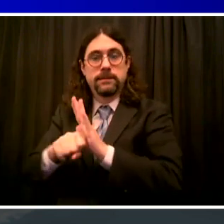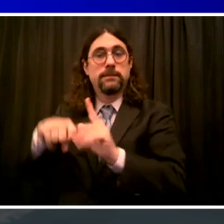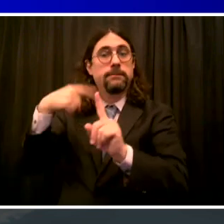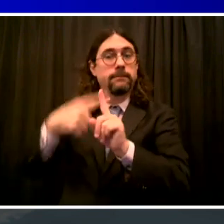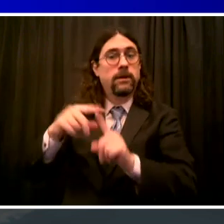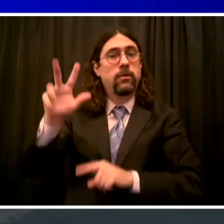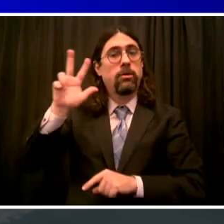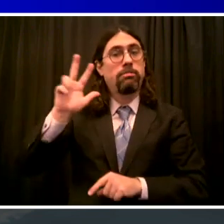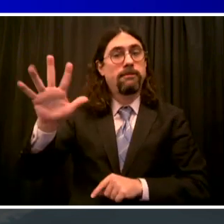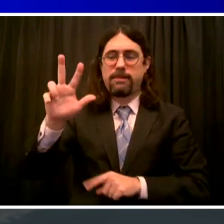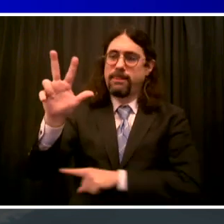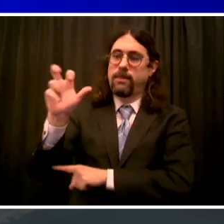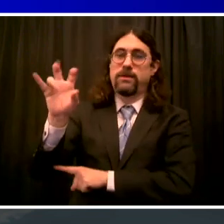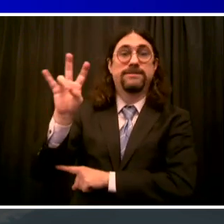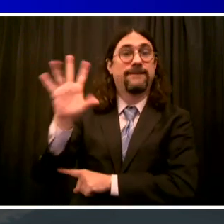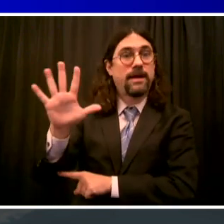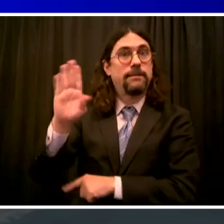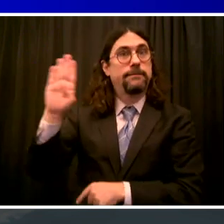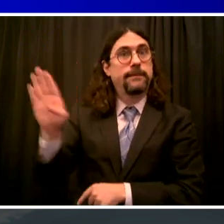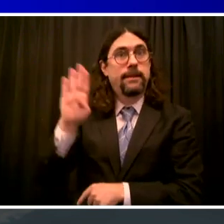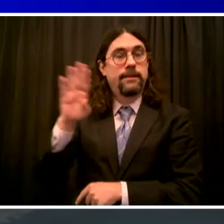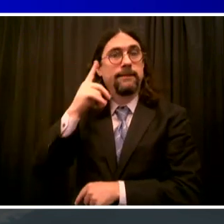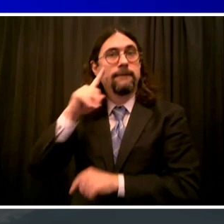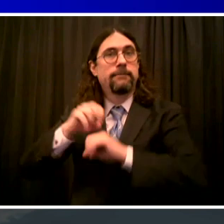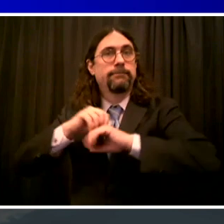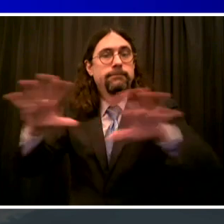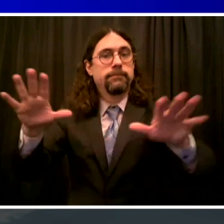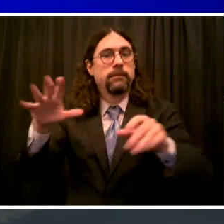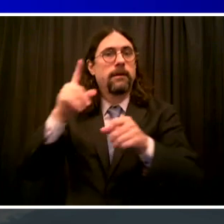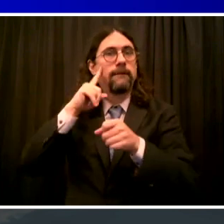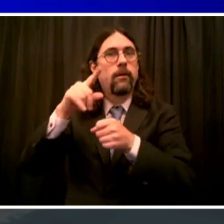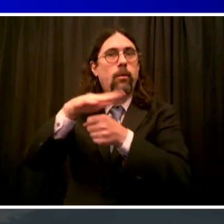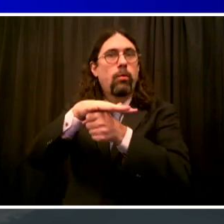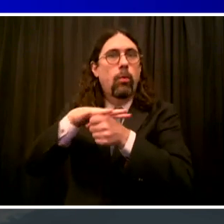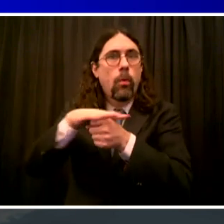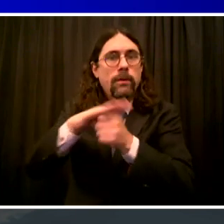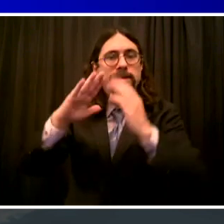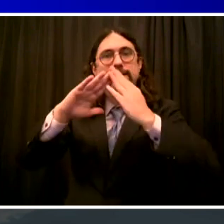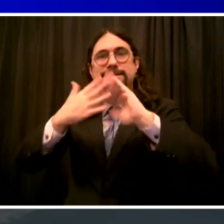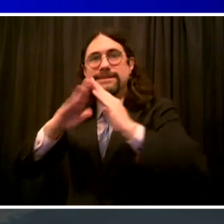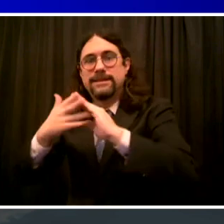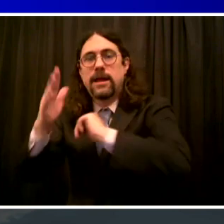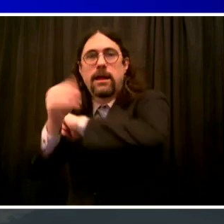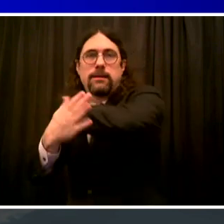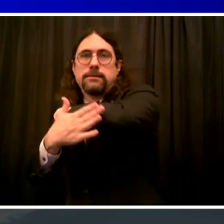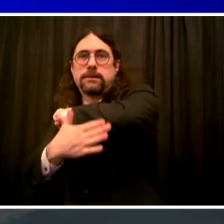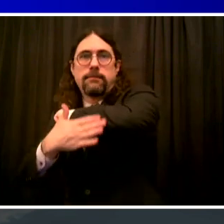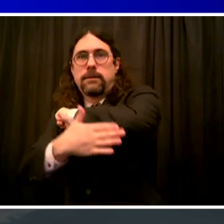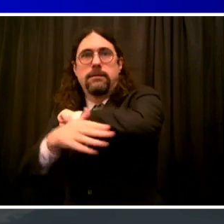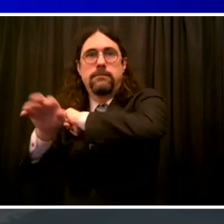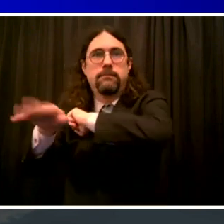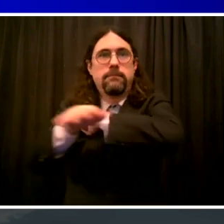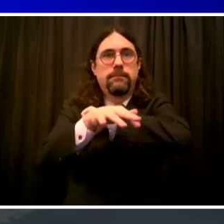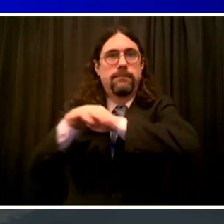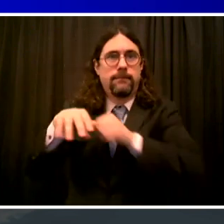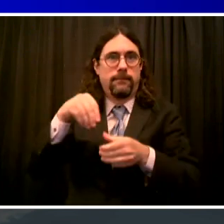375 ILBLION IN DIRECT AID TO LOCALITIES. THIS IS EXACTLY THE KIND OF ASSISTANCE THAT WE NEED TO GET